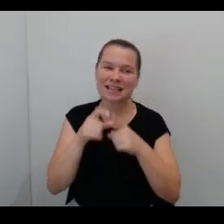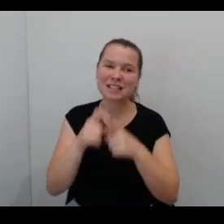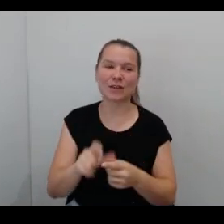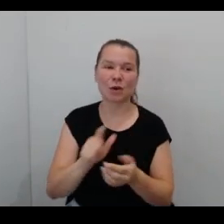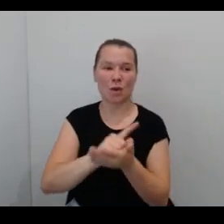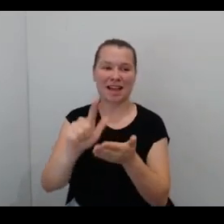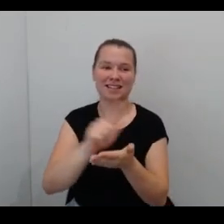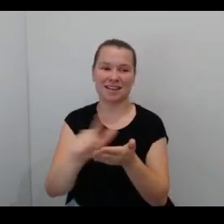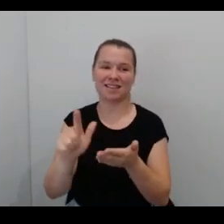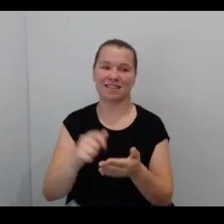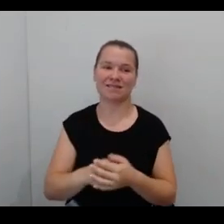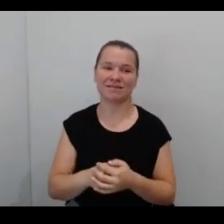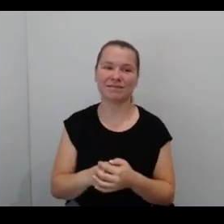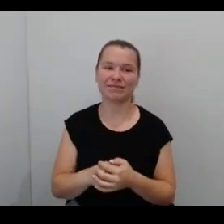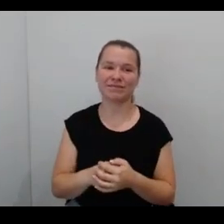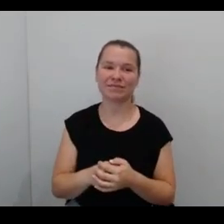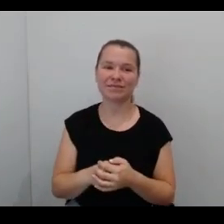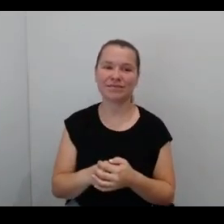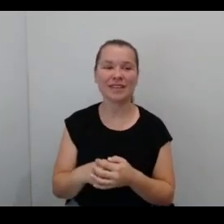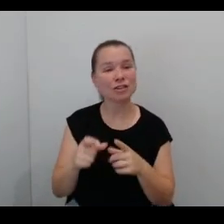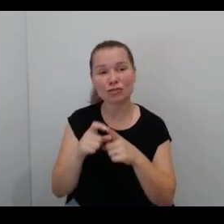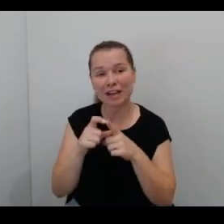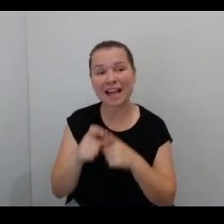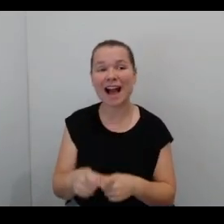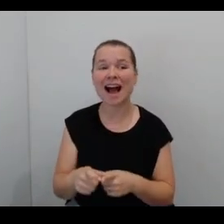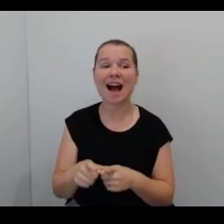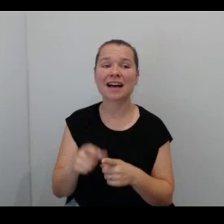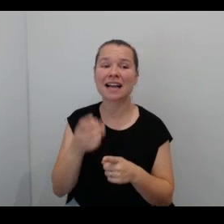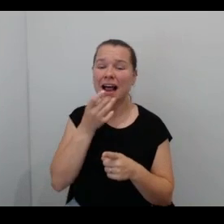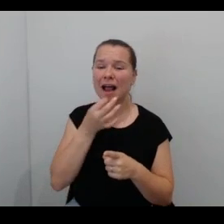You've still got to be able to afford the basics.